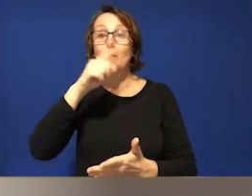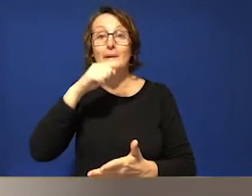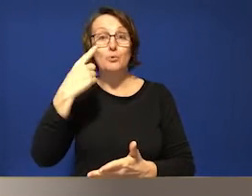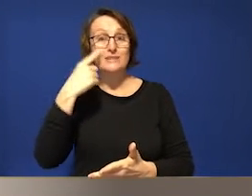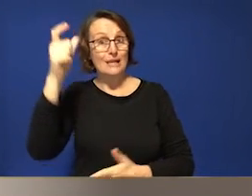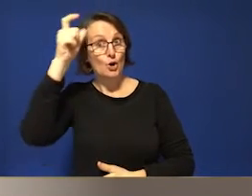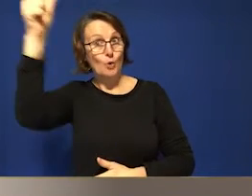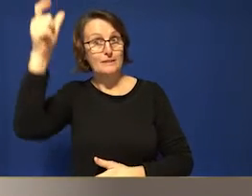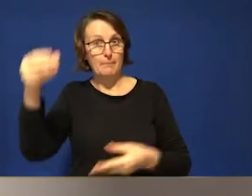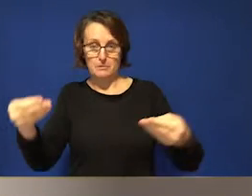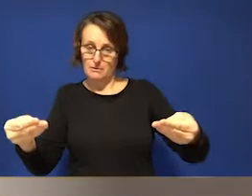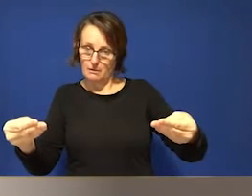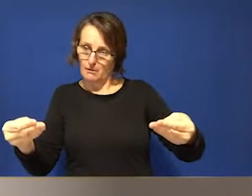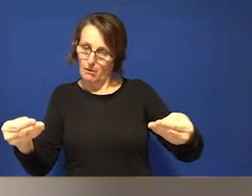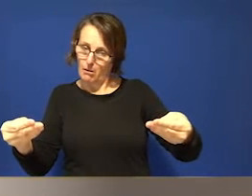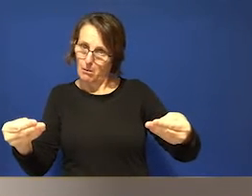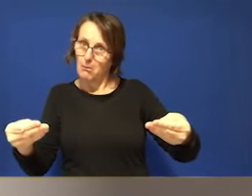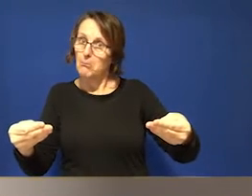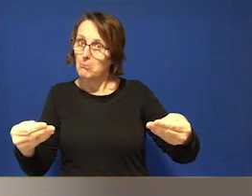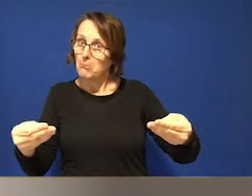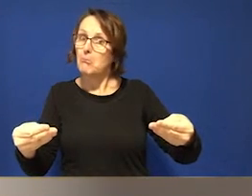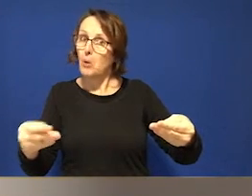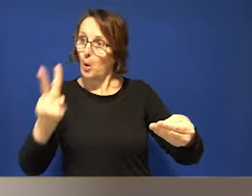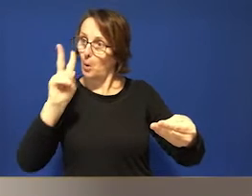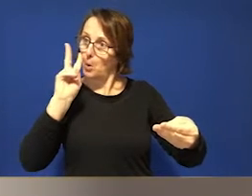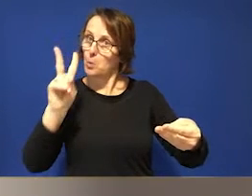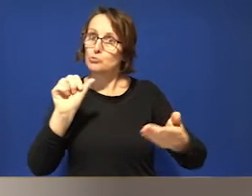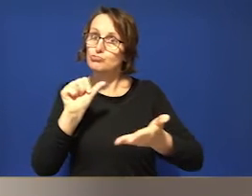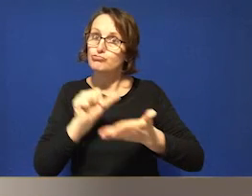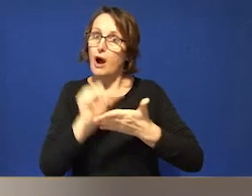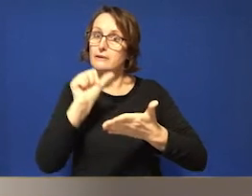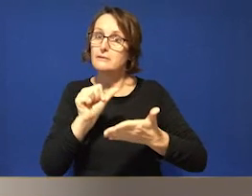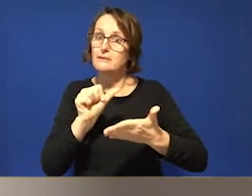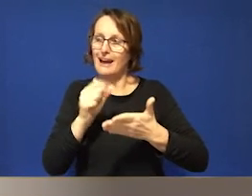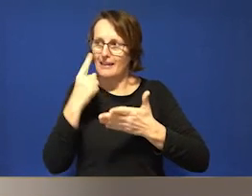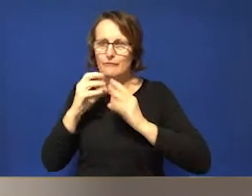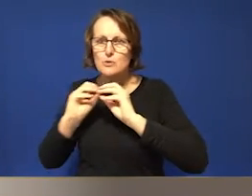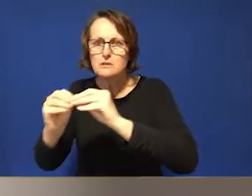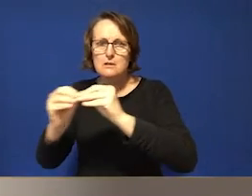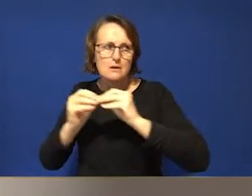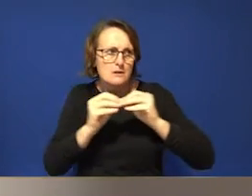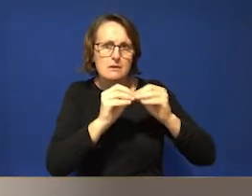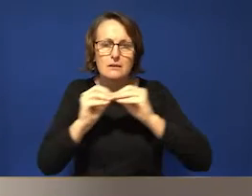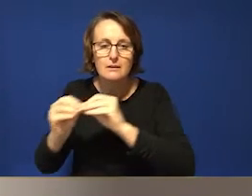but when they see a concept that looks like it's meant to be, and you get through these little crucial threads-